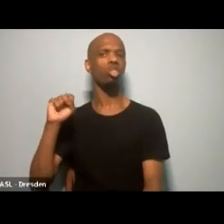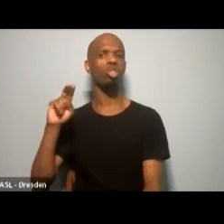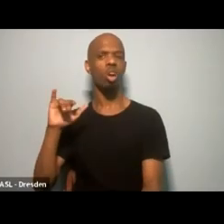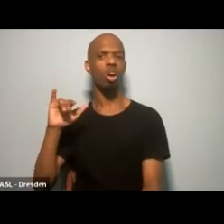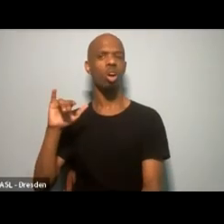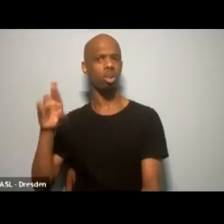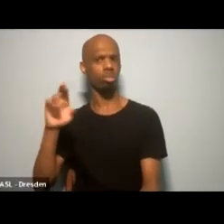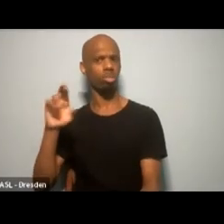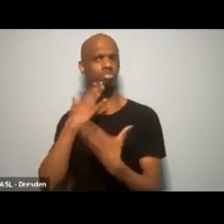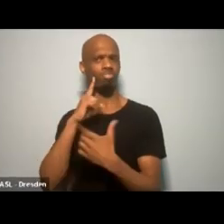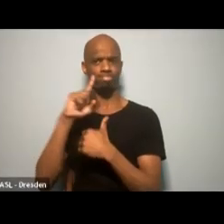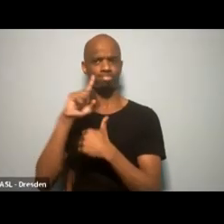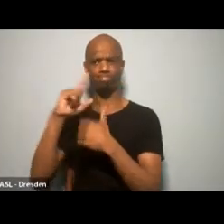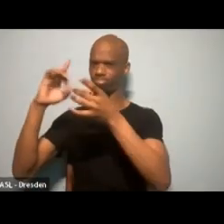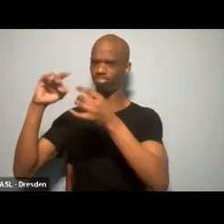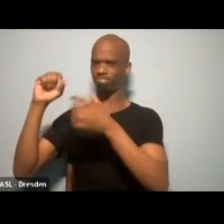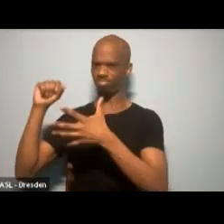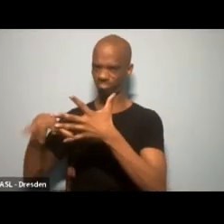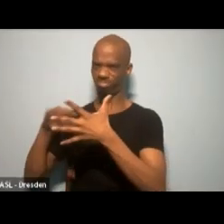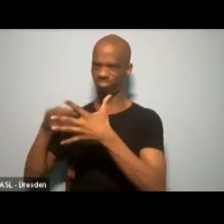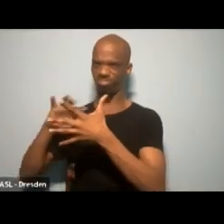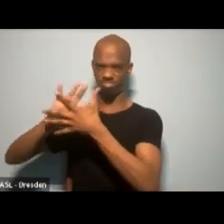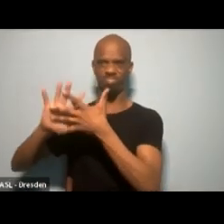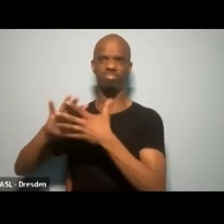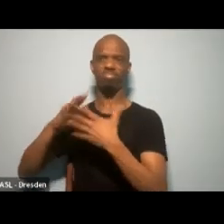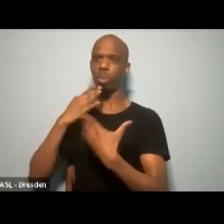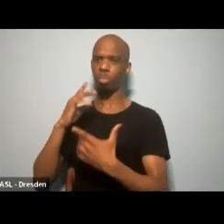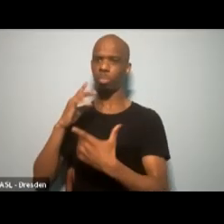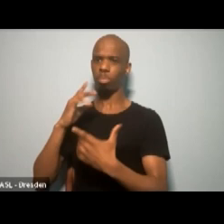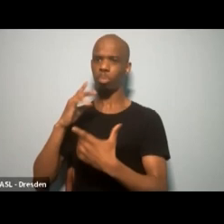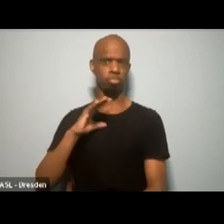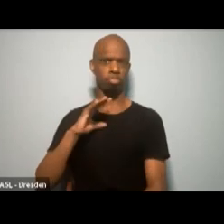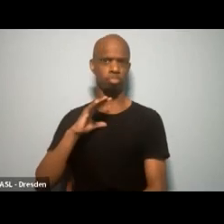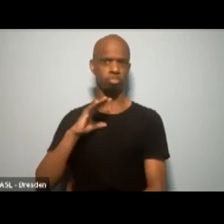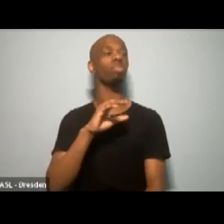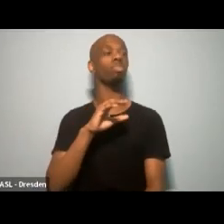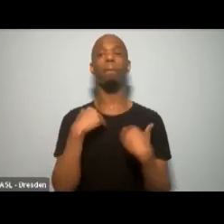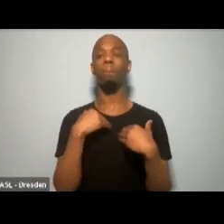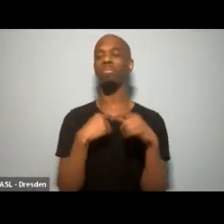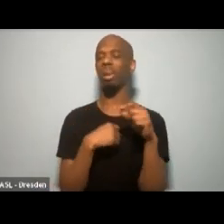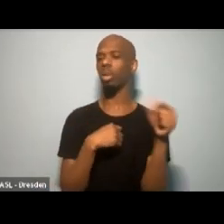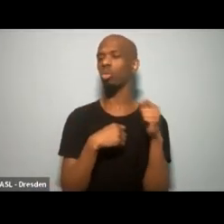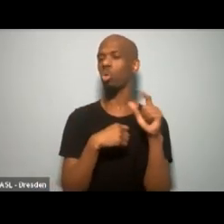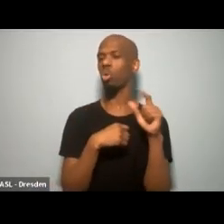I do have another question for Professor Sunday Ododo.